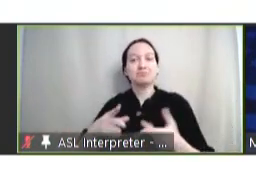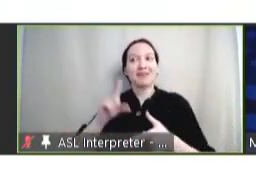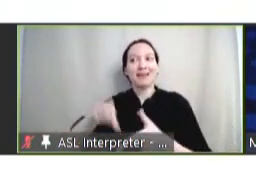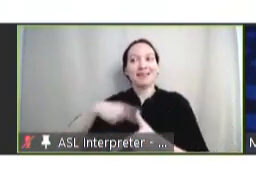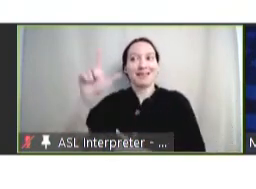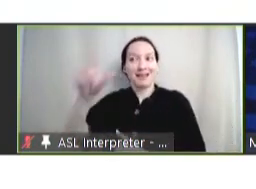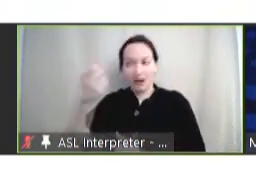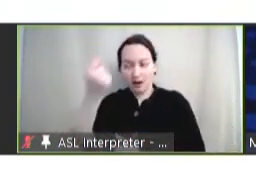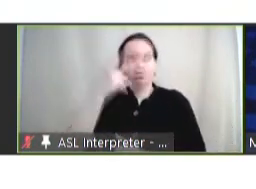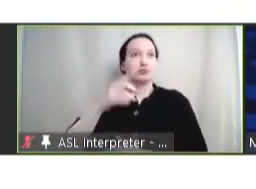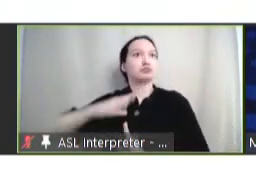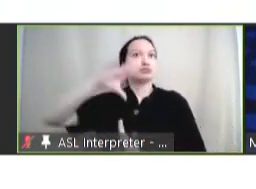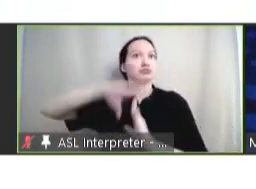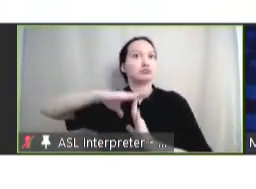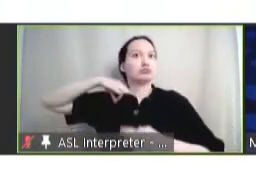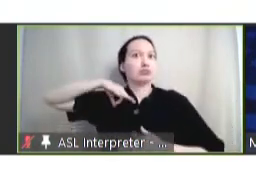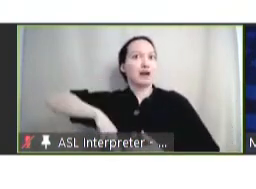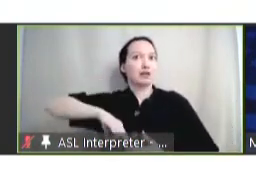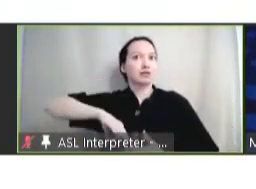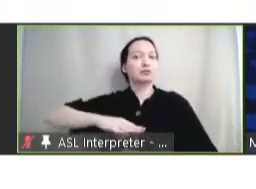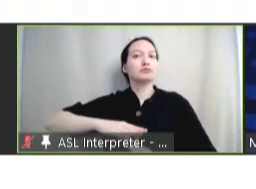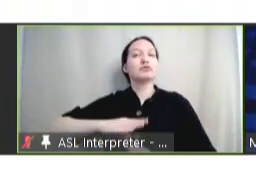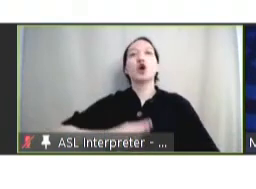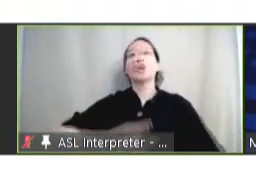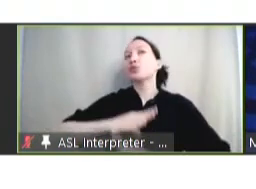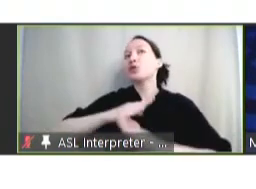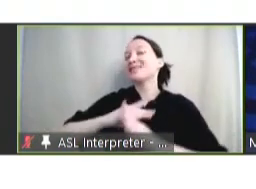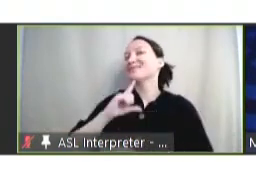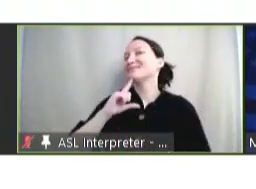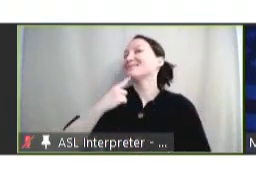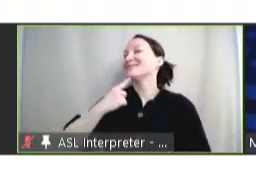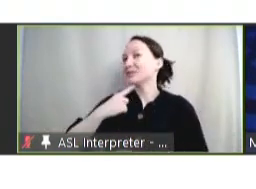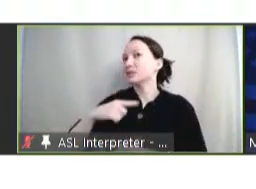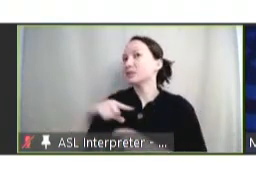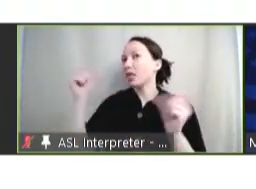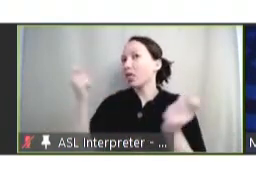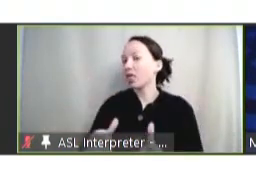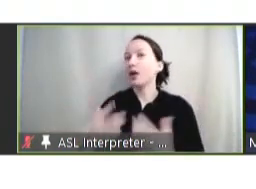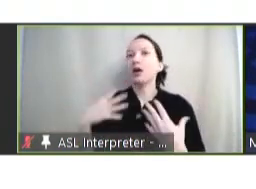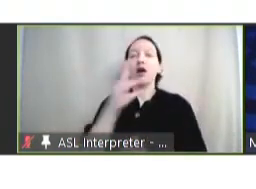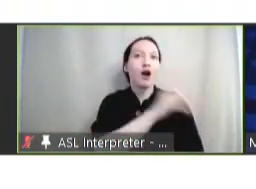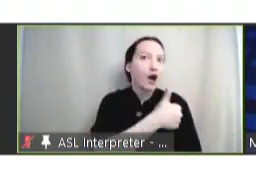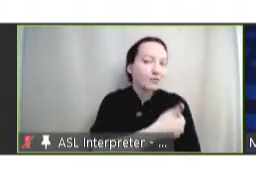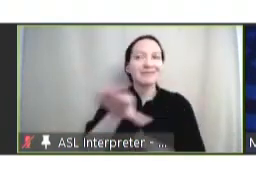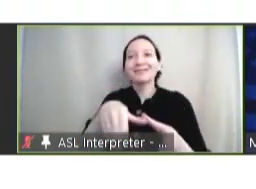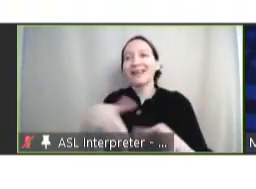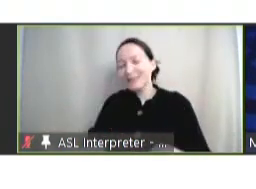greatest benefit is in preventing severe disease, hospitalization, and death. I'm wondering how that